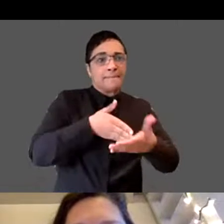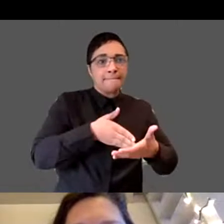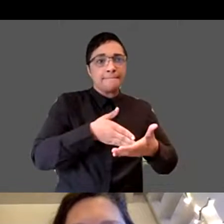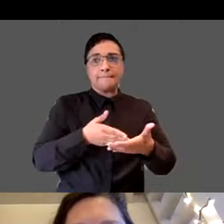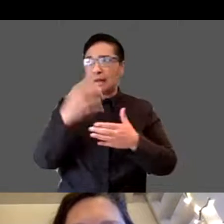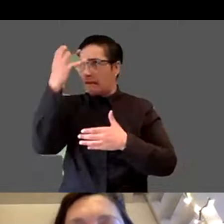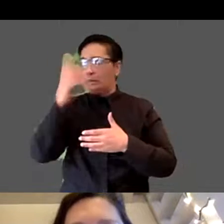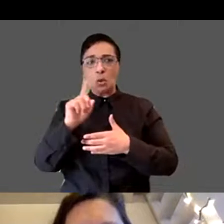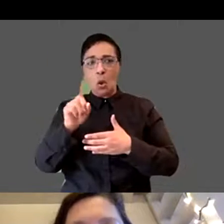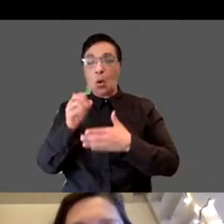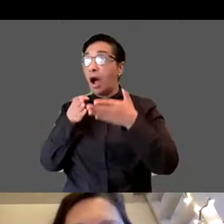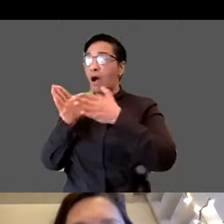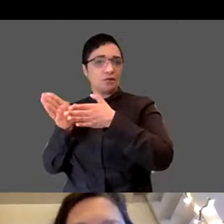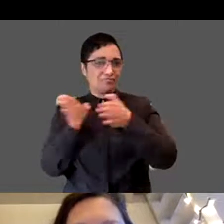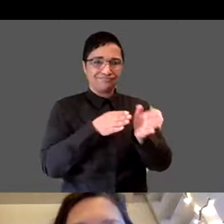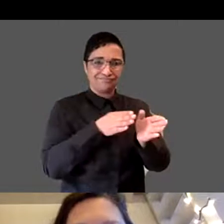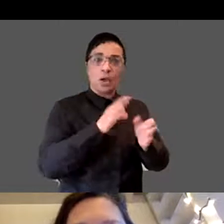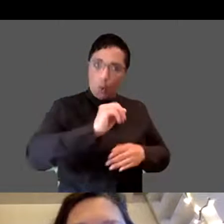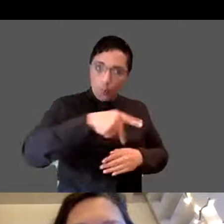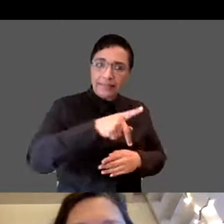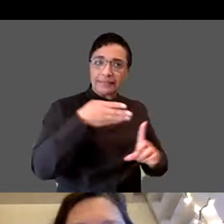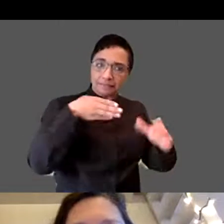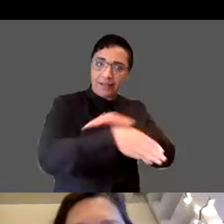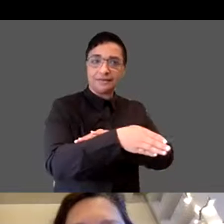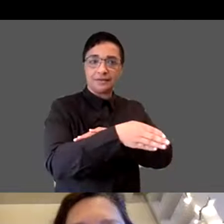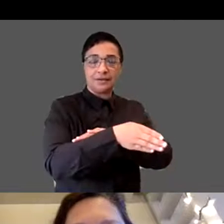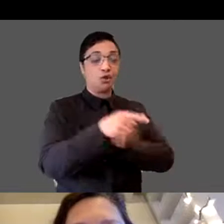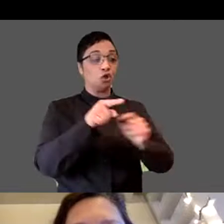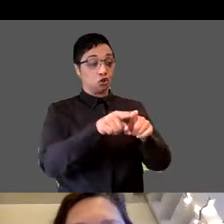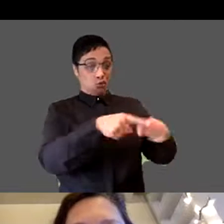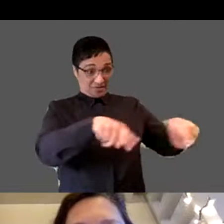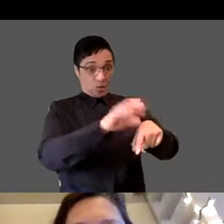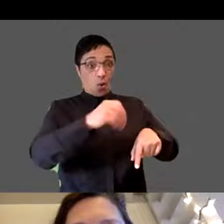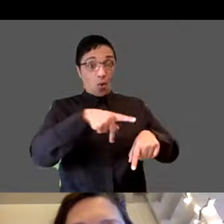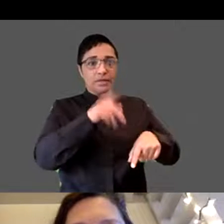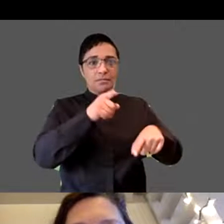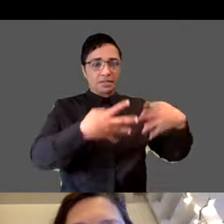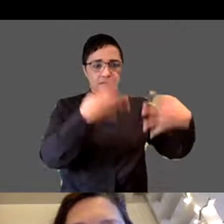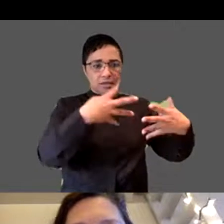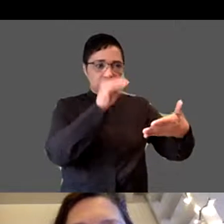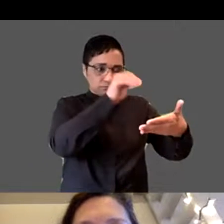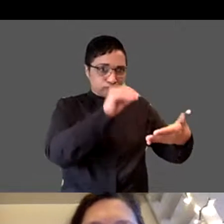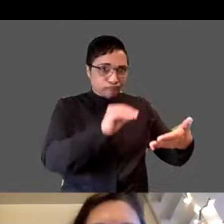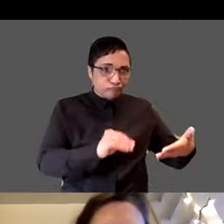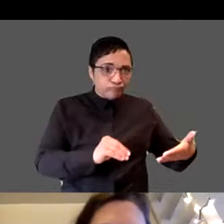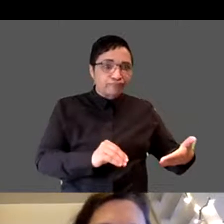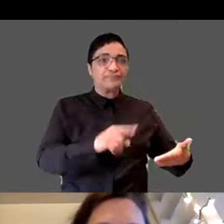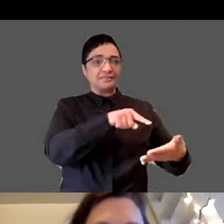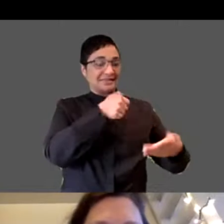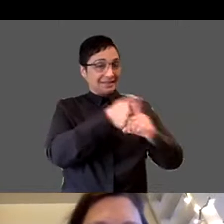So, if those OPDs are collecting that data and through citizen generated data frameworks,